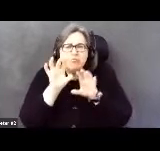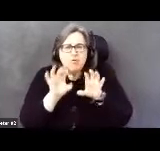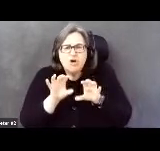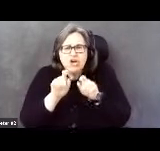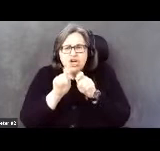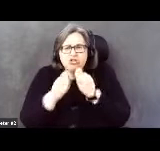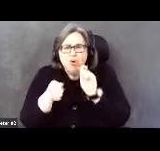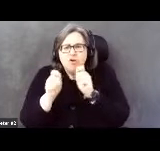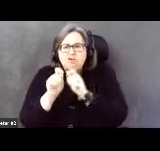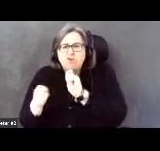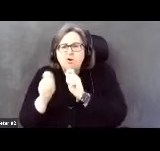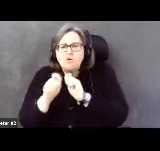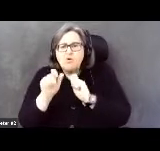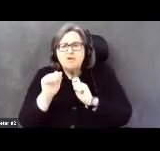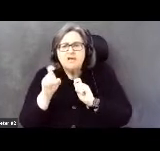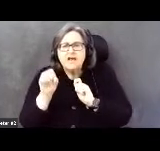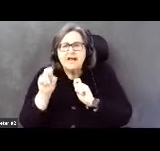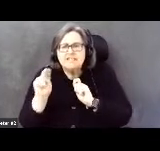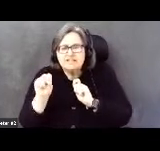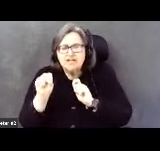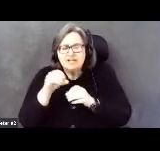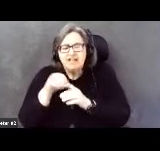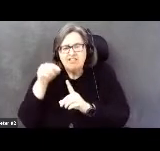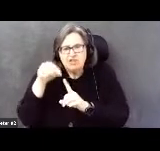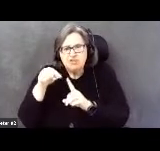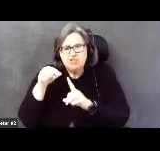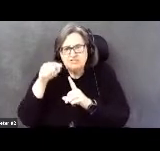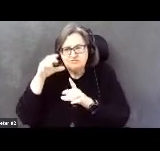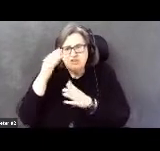axons in the particular segment of --